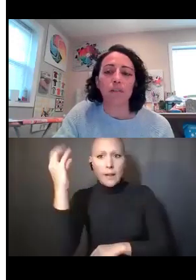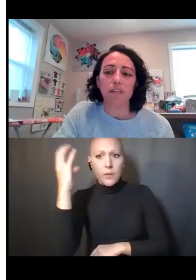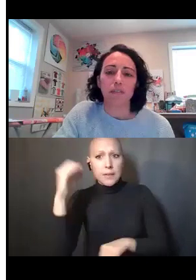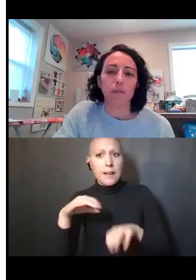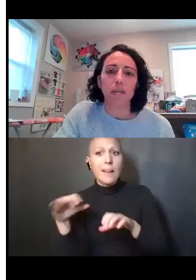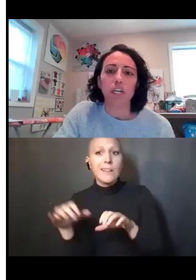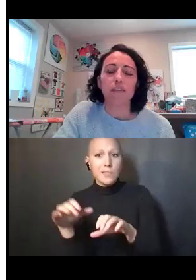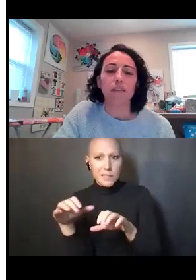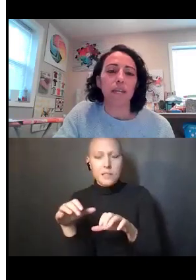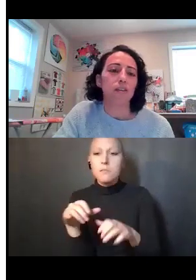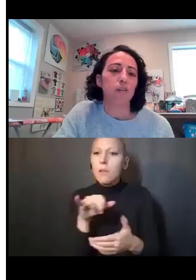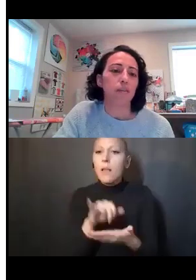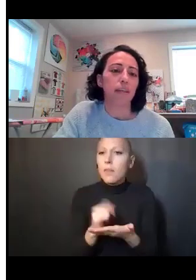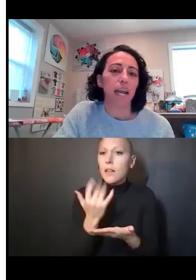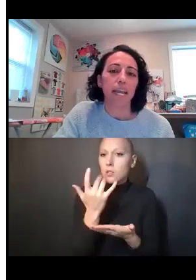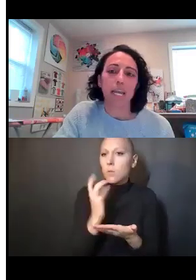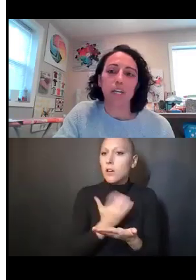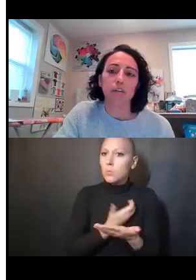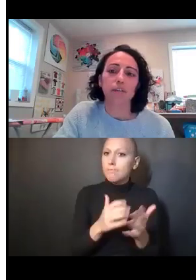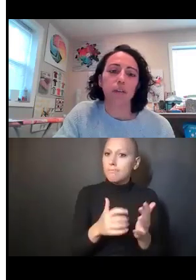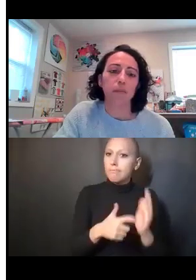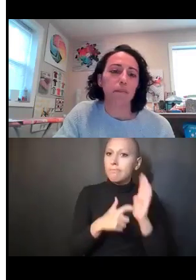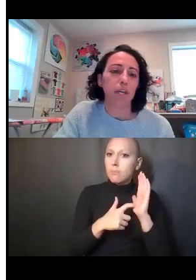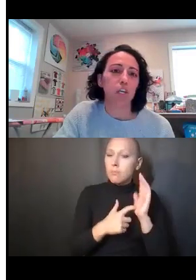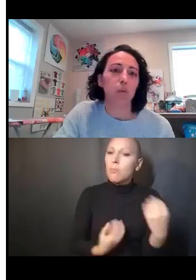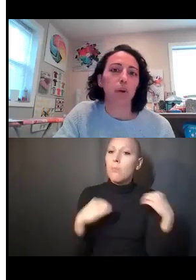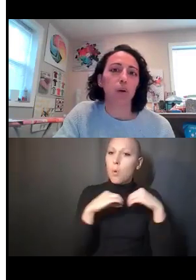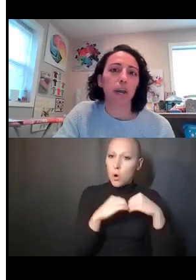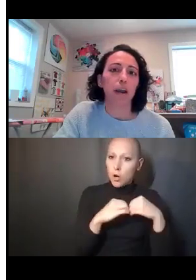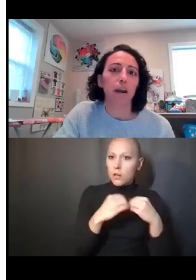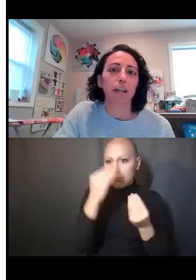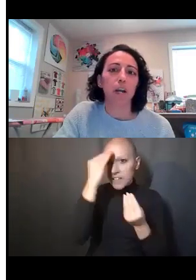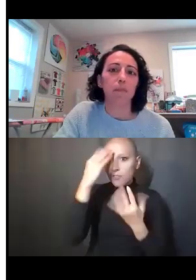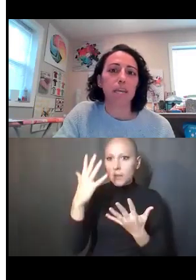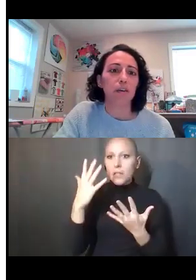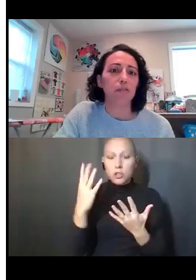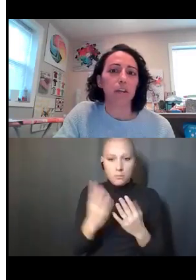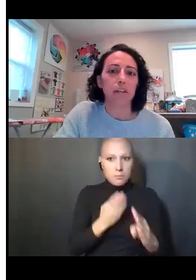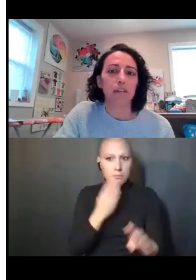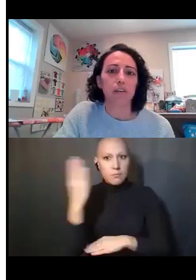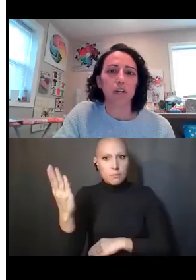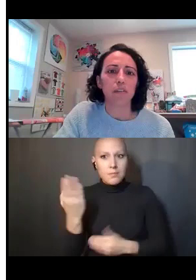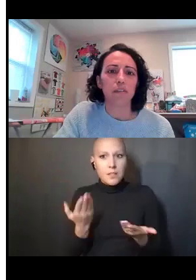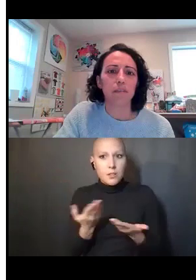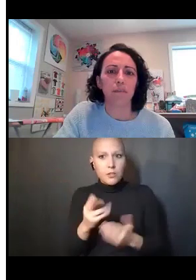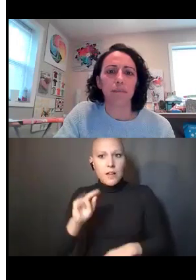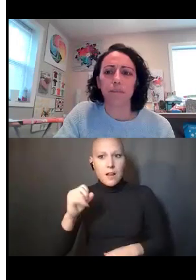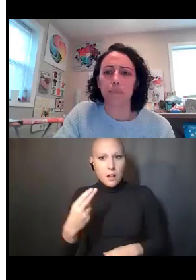more of this information submitted to us at NIH, so that we can make sure we're aware and are making good funding decisions.